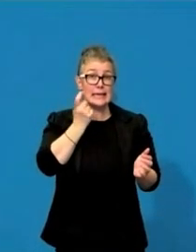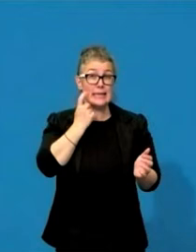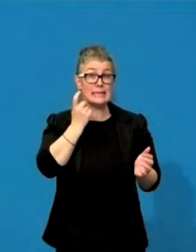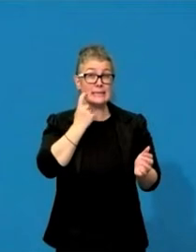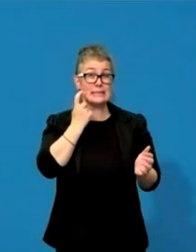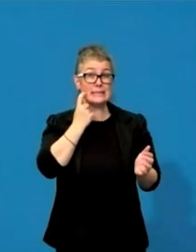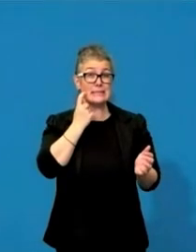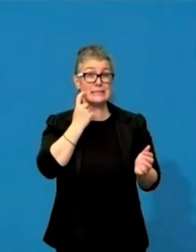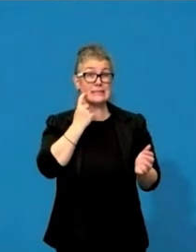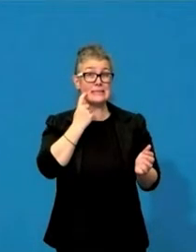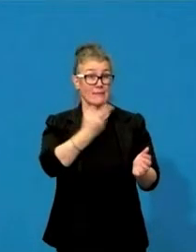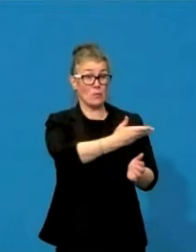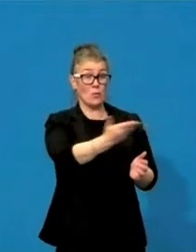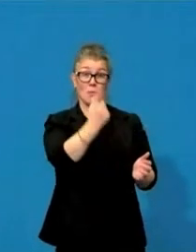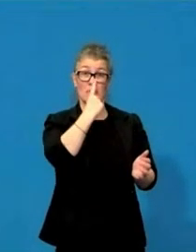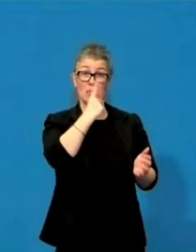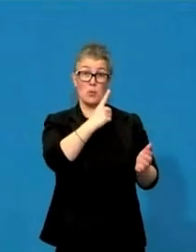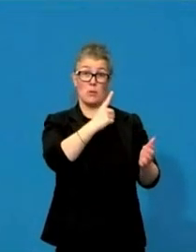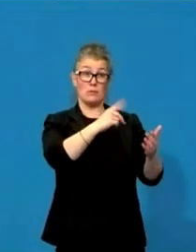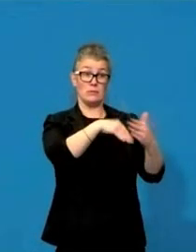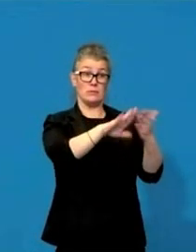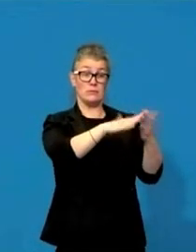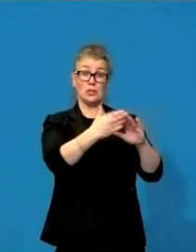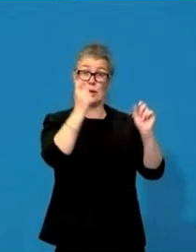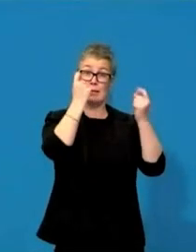understand? TOPSY JACKAMARRA: I think it's quite difficult.